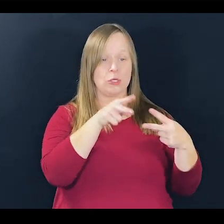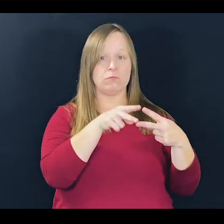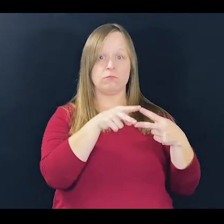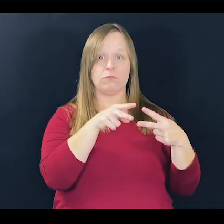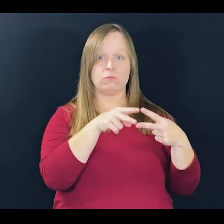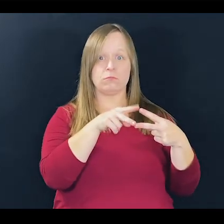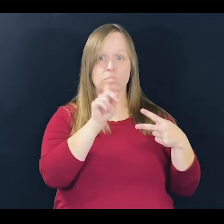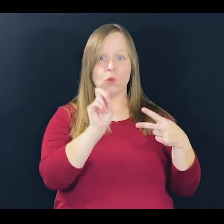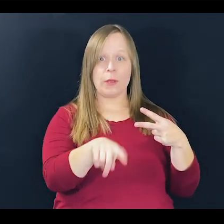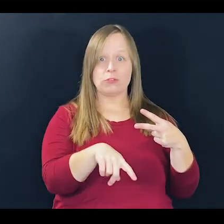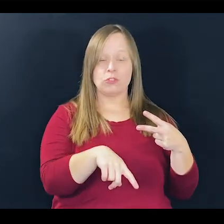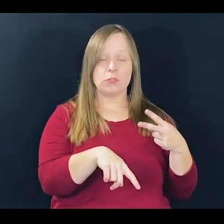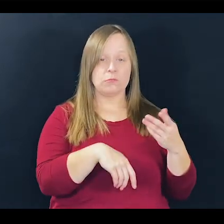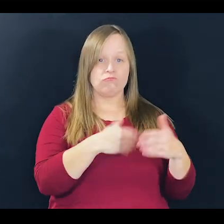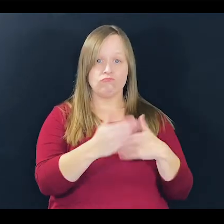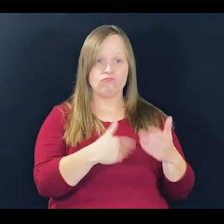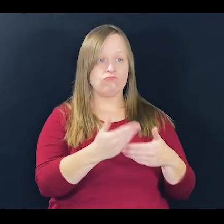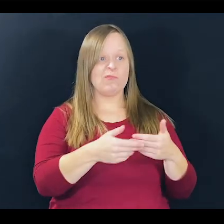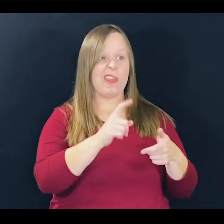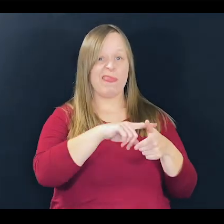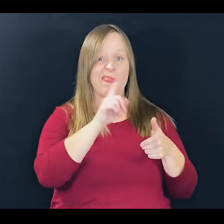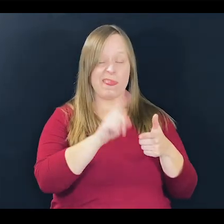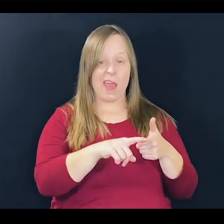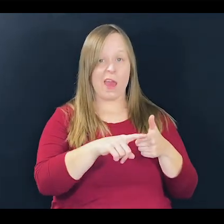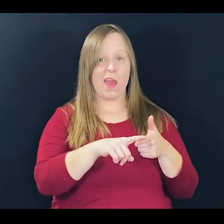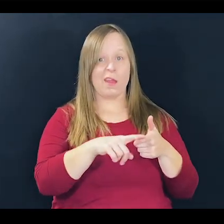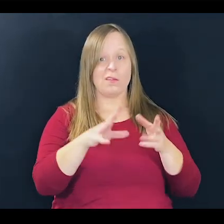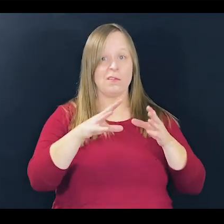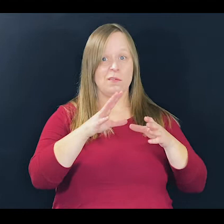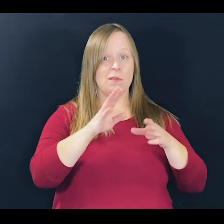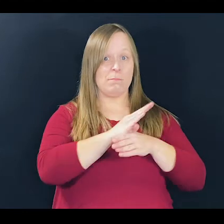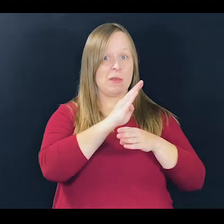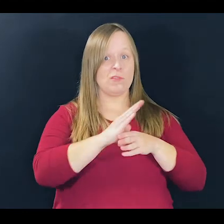these two questions and then it's the responsibility of the business owner to